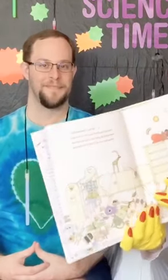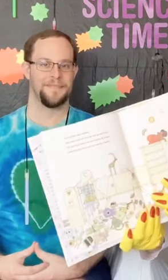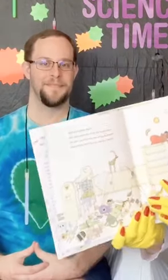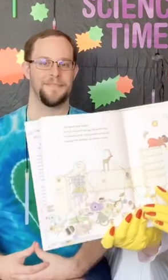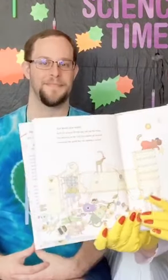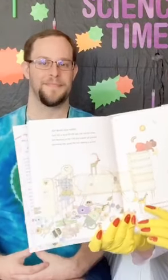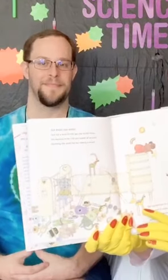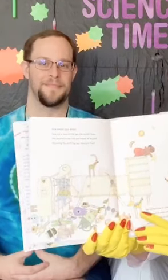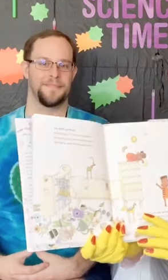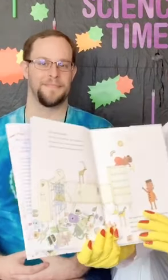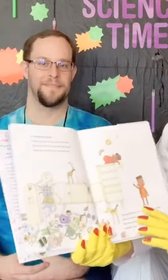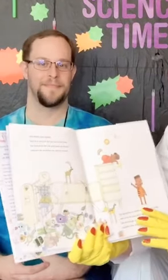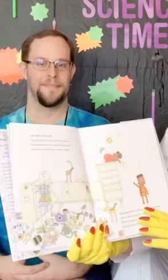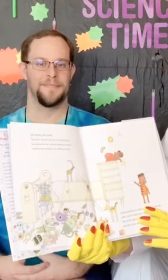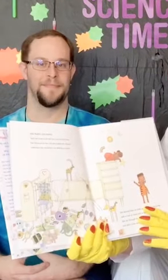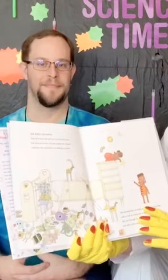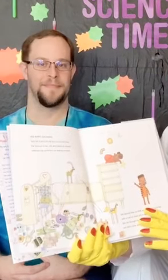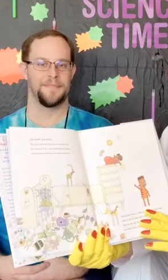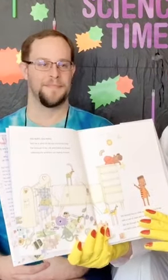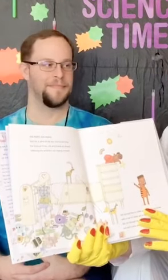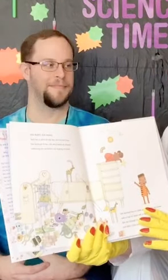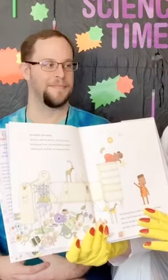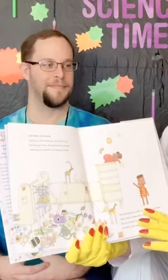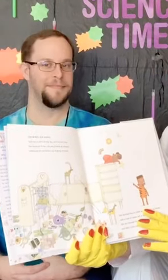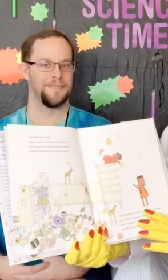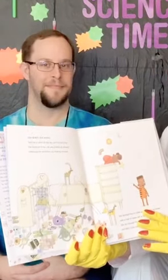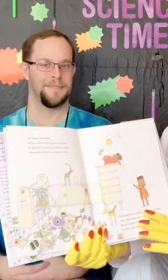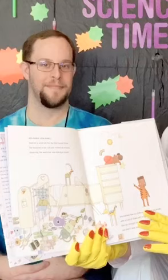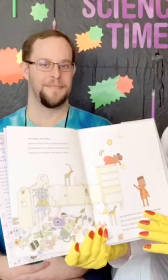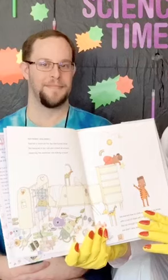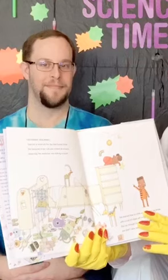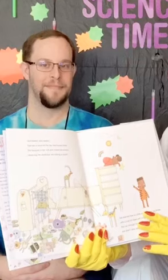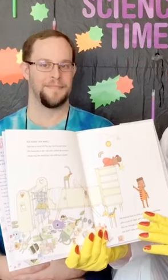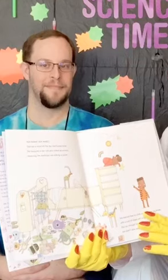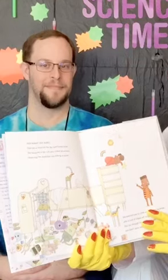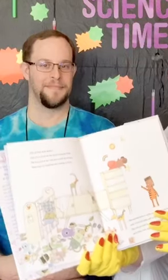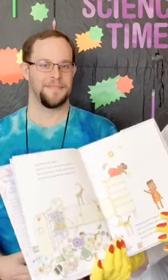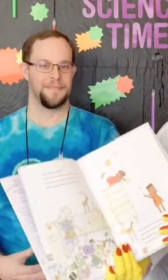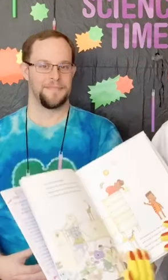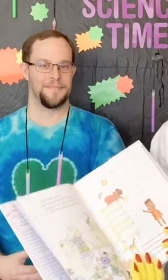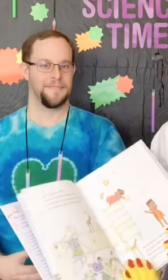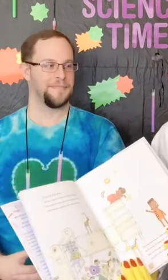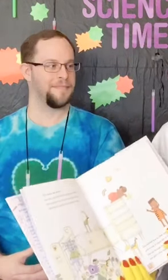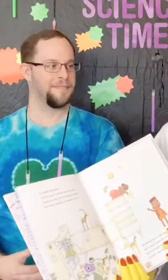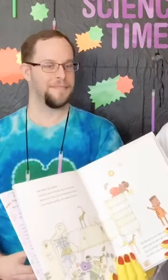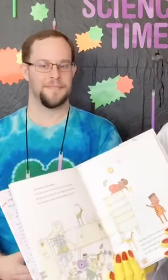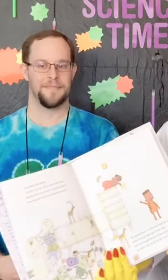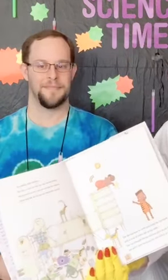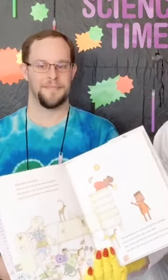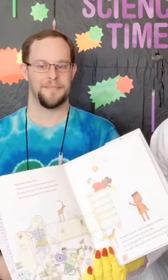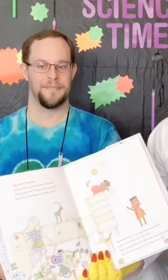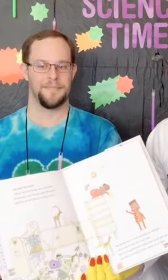Ada Marie, Ada Marie. It can't hear me. Maybe it needs to